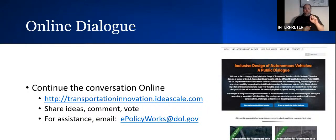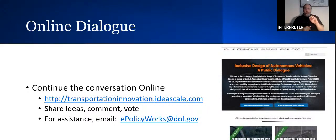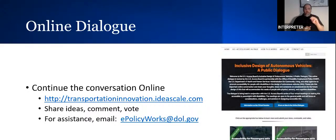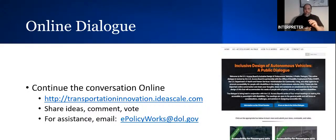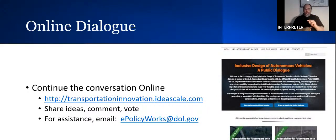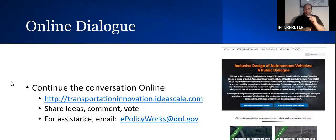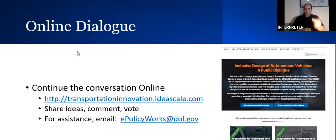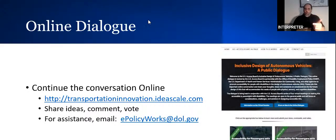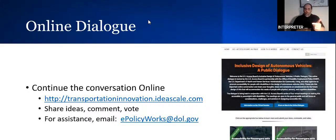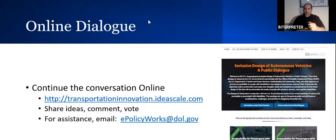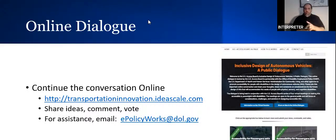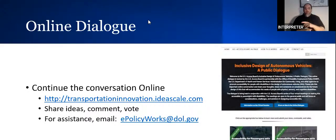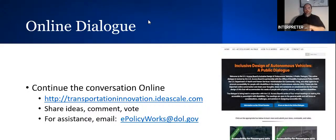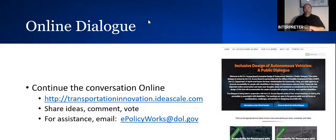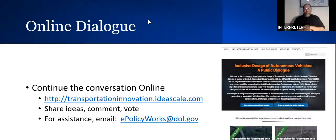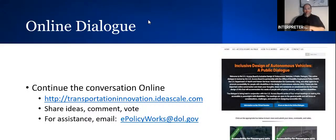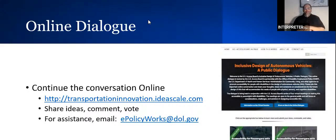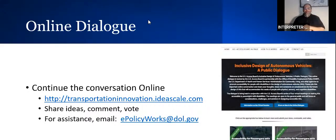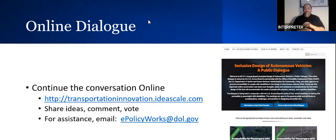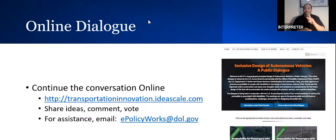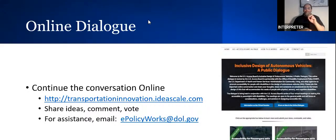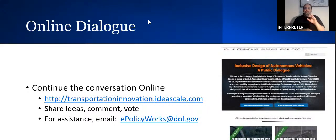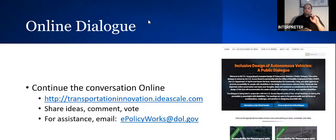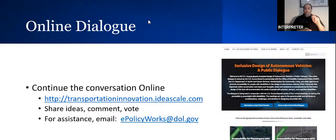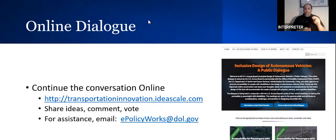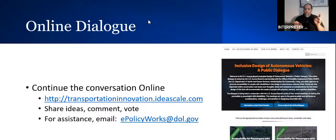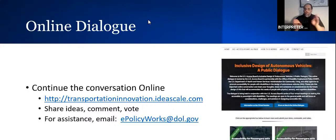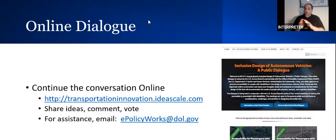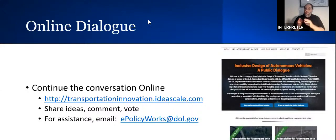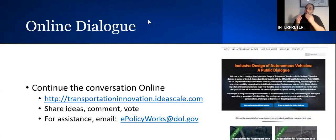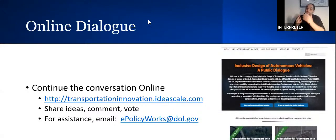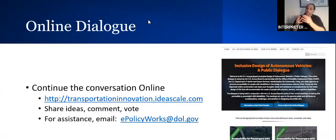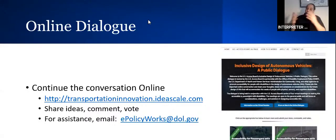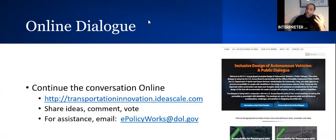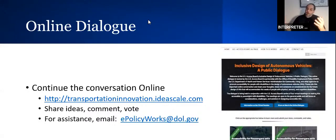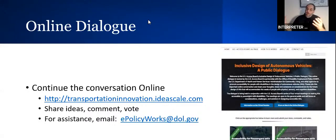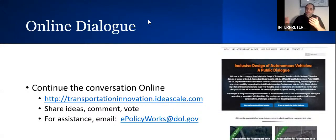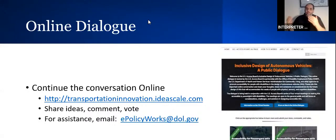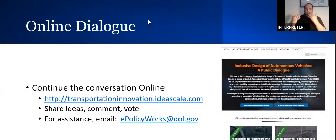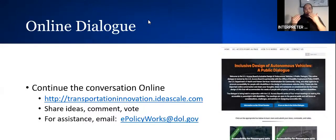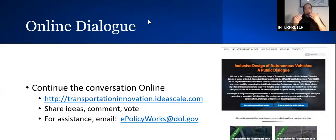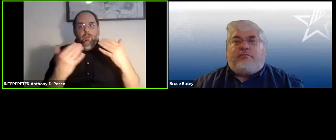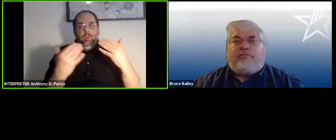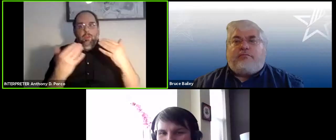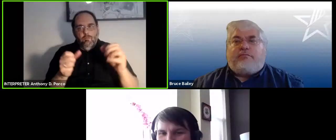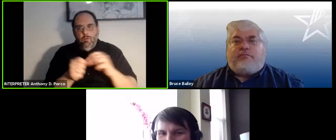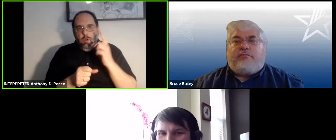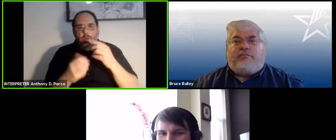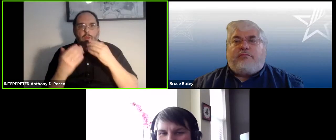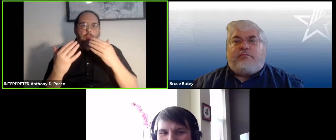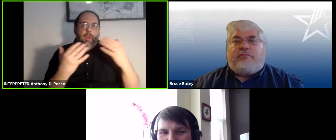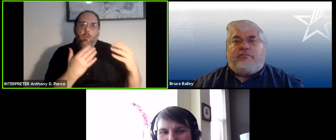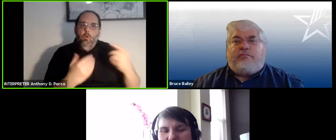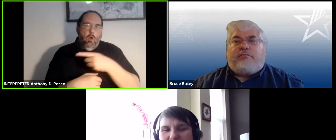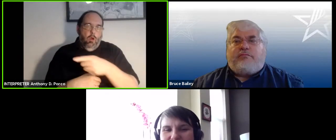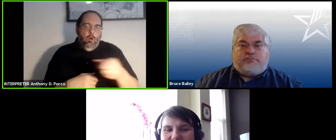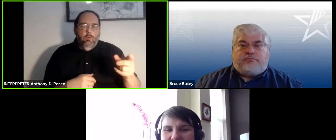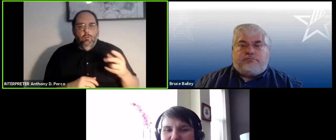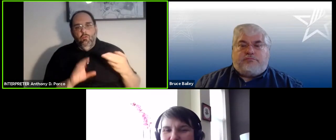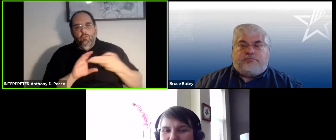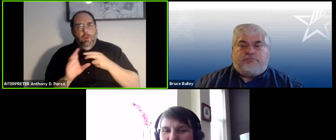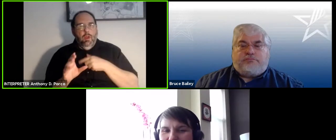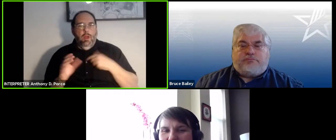Karen Tamley: Great. Thanks so much everybody and thanks so much for joining us this afternoon.